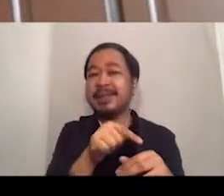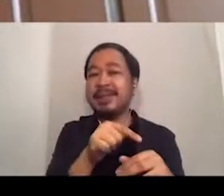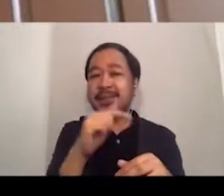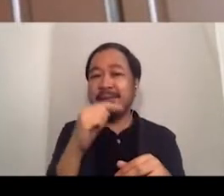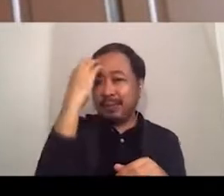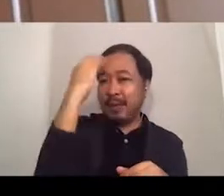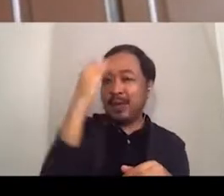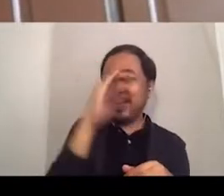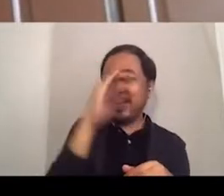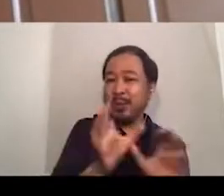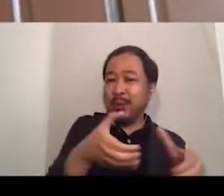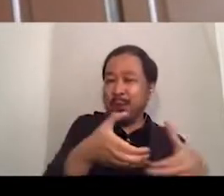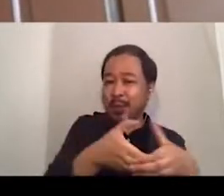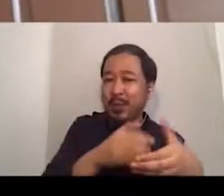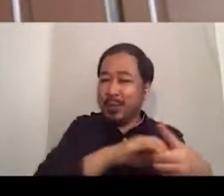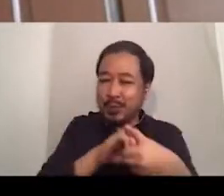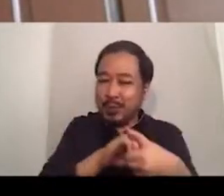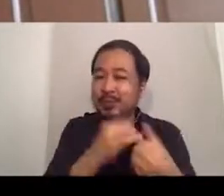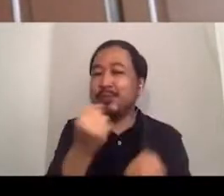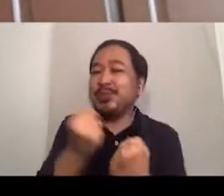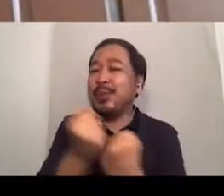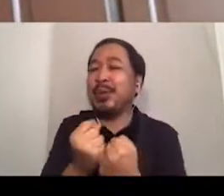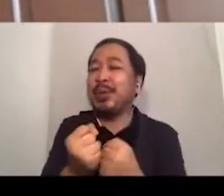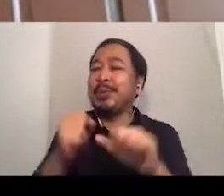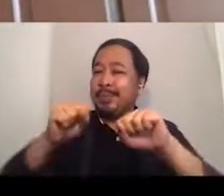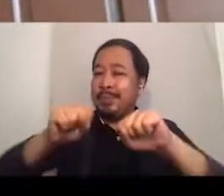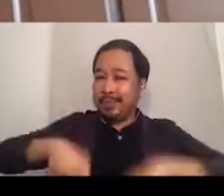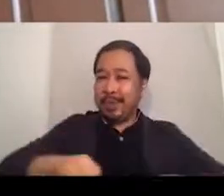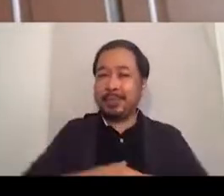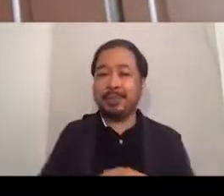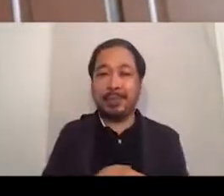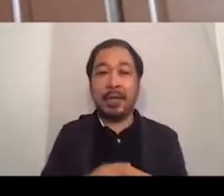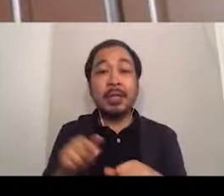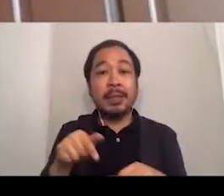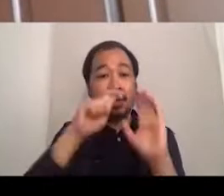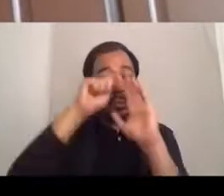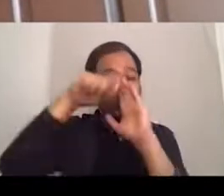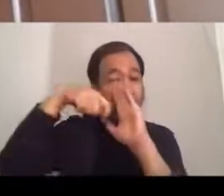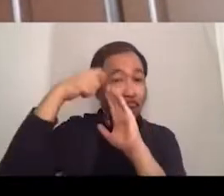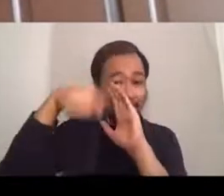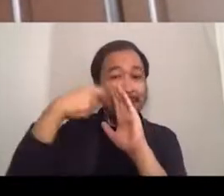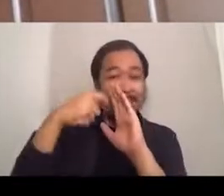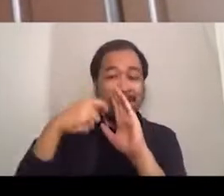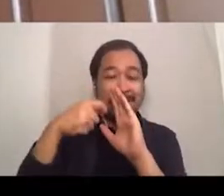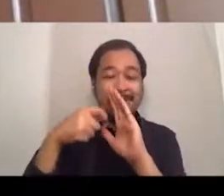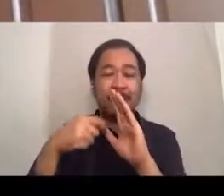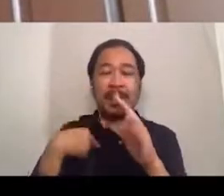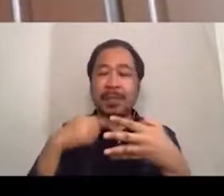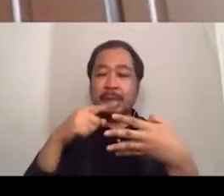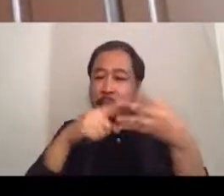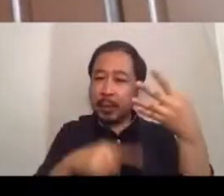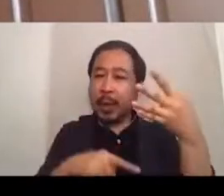conducting telehealth services from the practitioner's perspective.